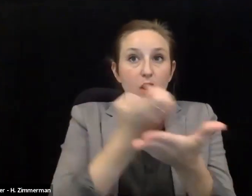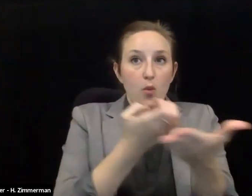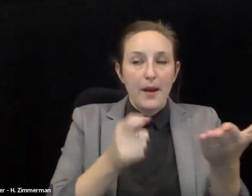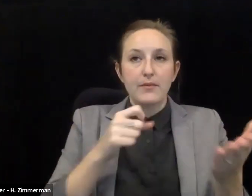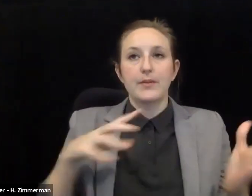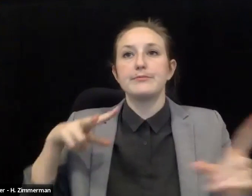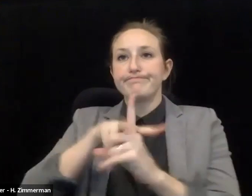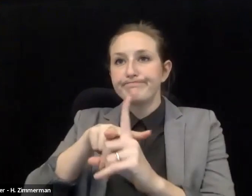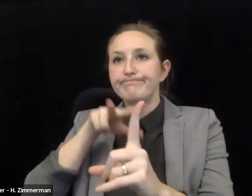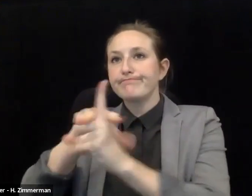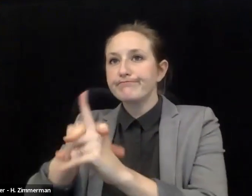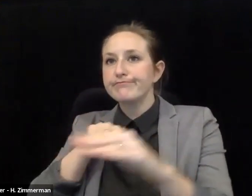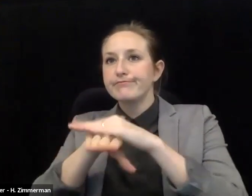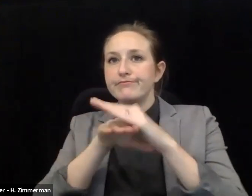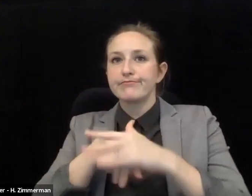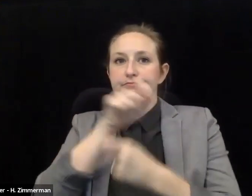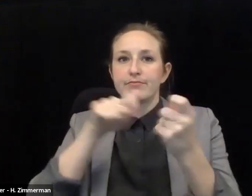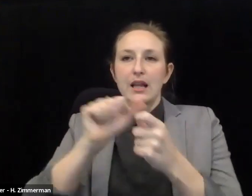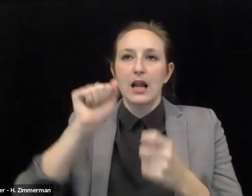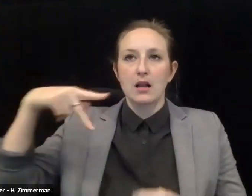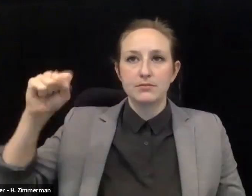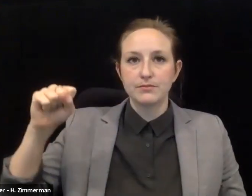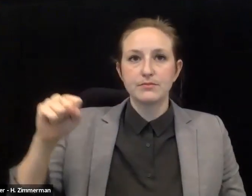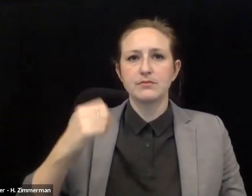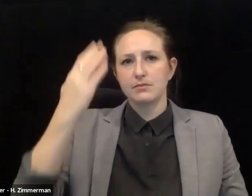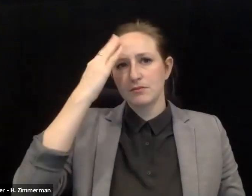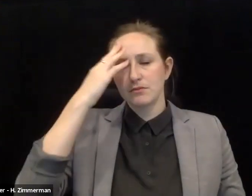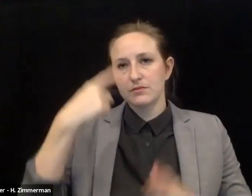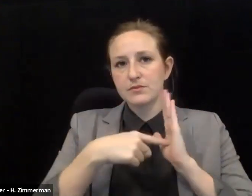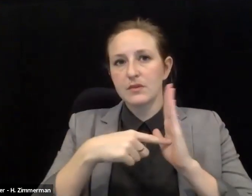If you choose other example, um, I know sometimes there's an app that